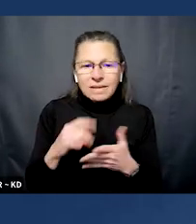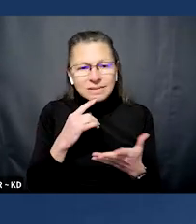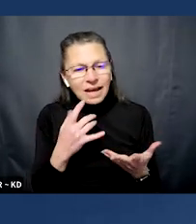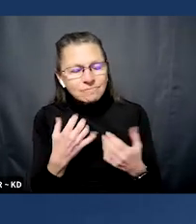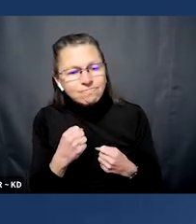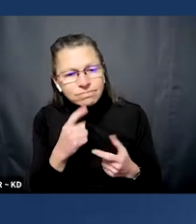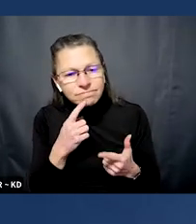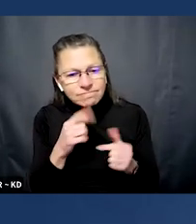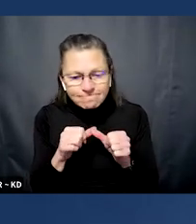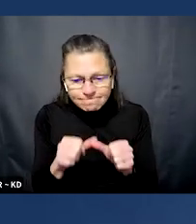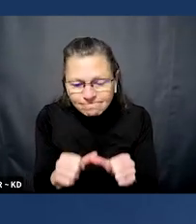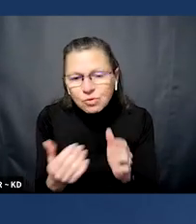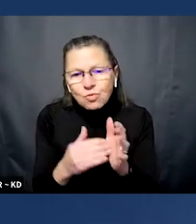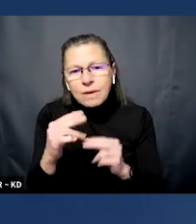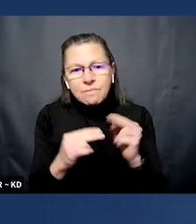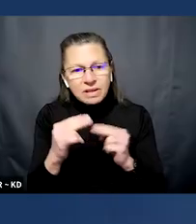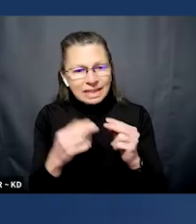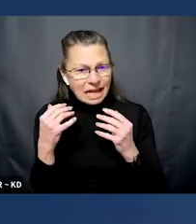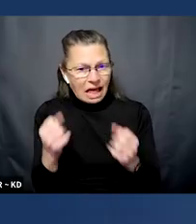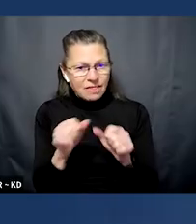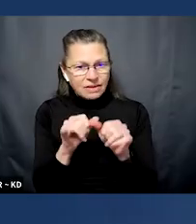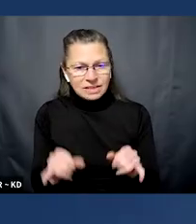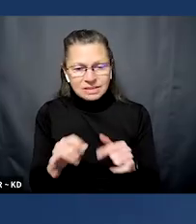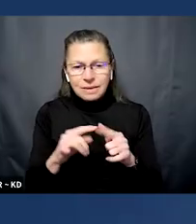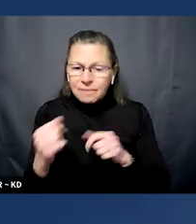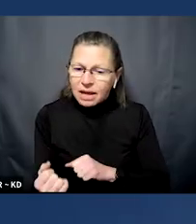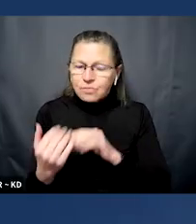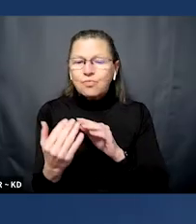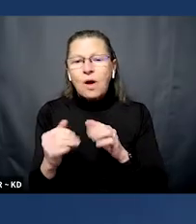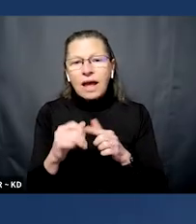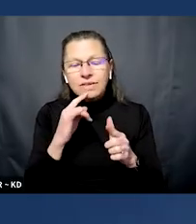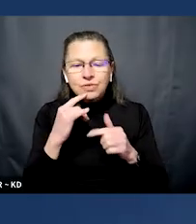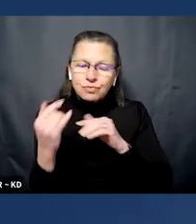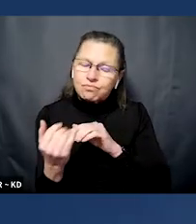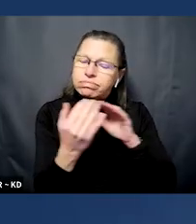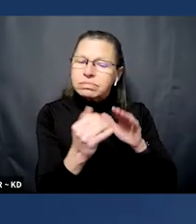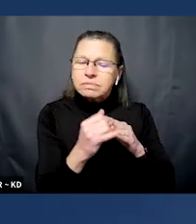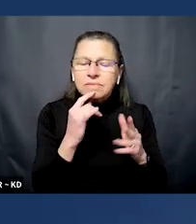resilient health systems, and rise to meet the remaining challenges in ending the HIV epidemic.